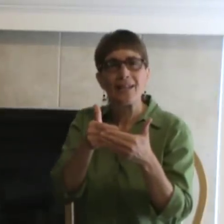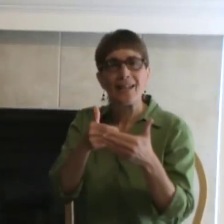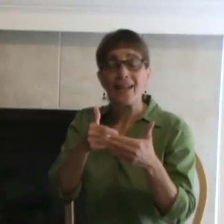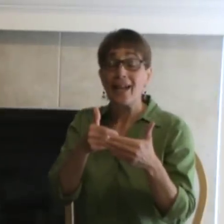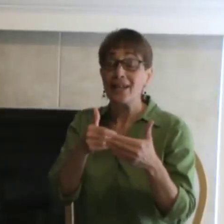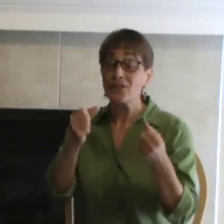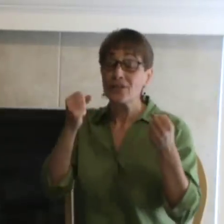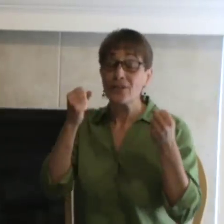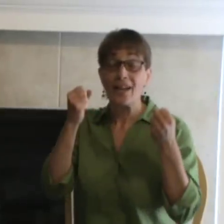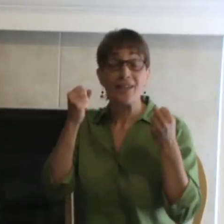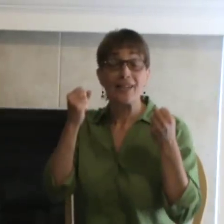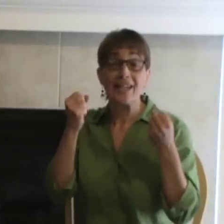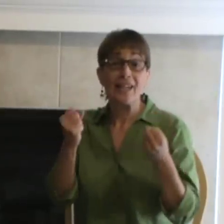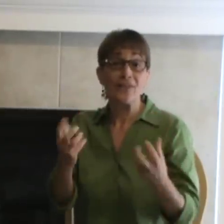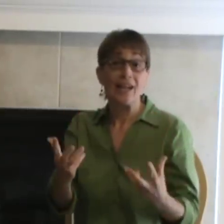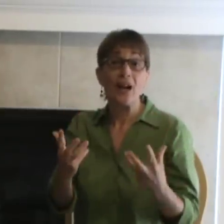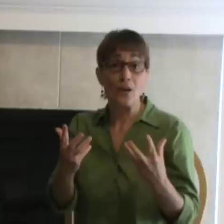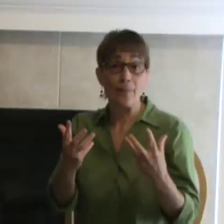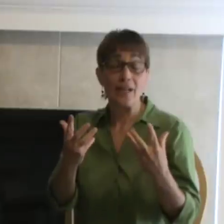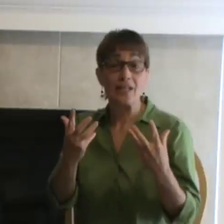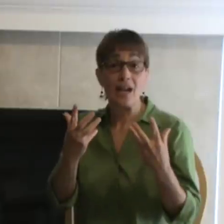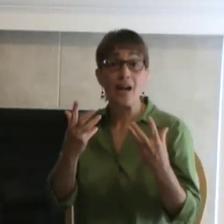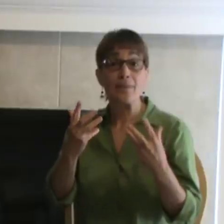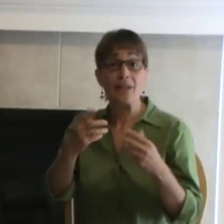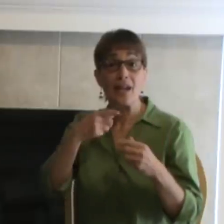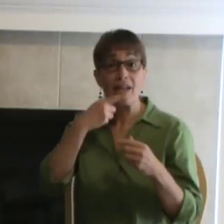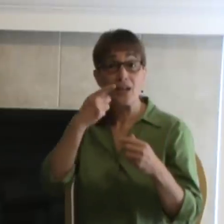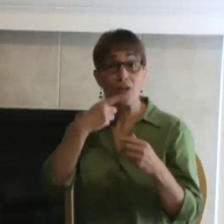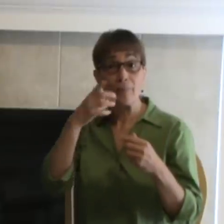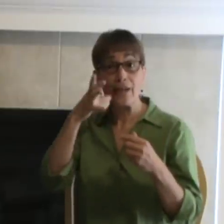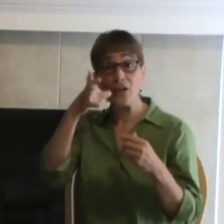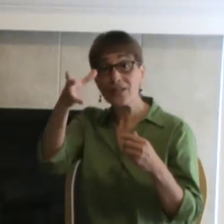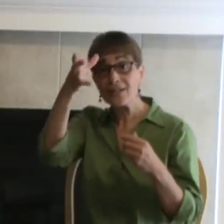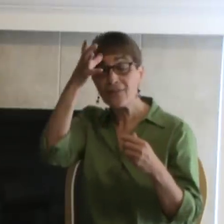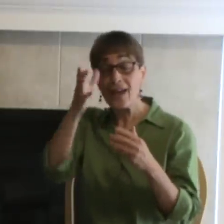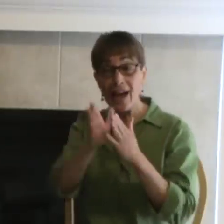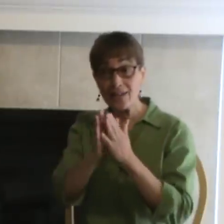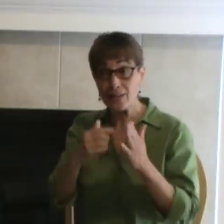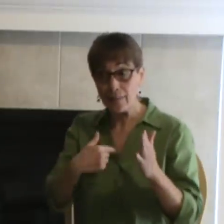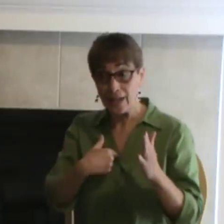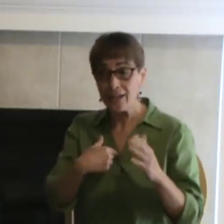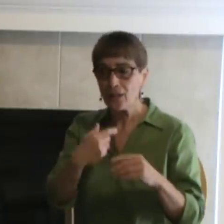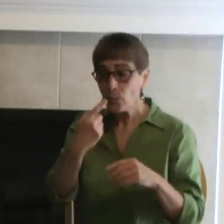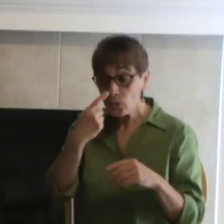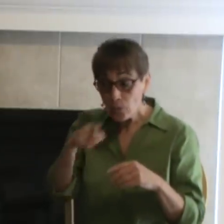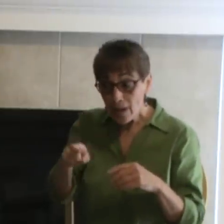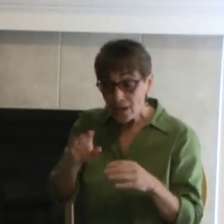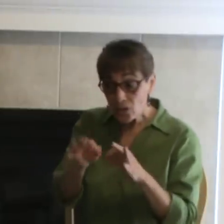I can't count how many times that hearing parents have asked me, "Do you mind interpreting